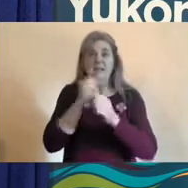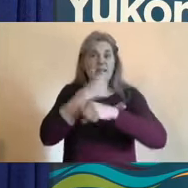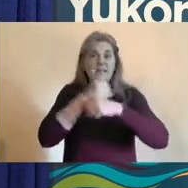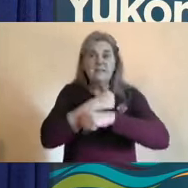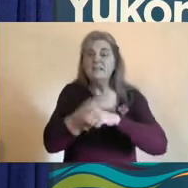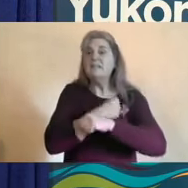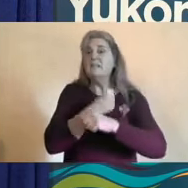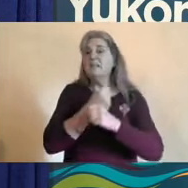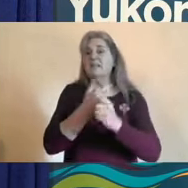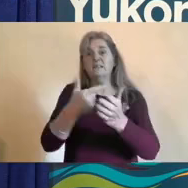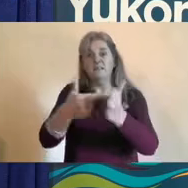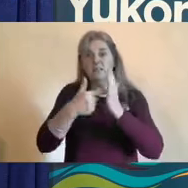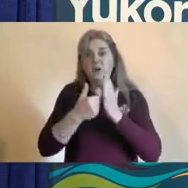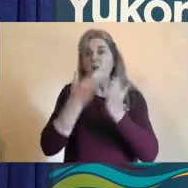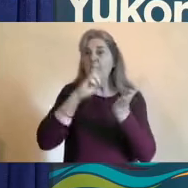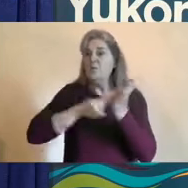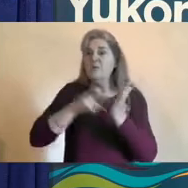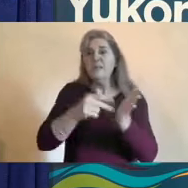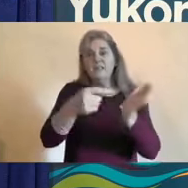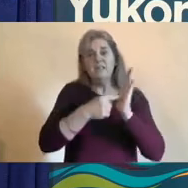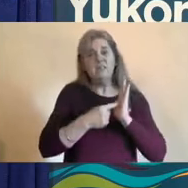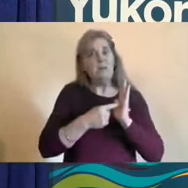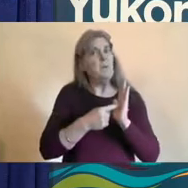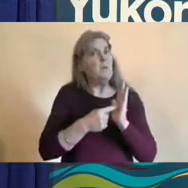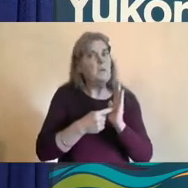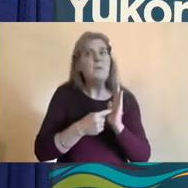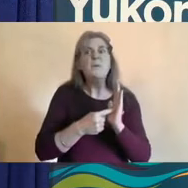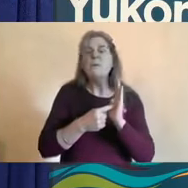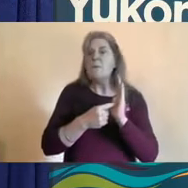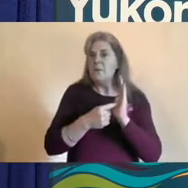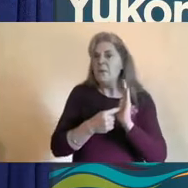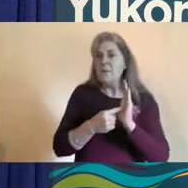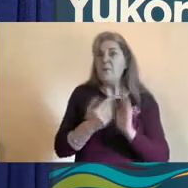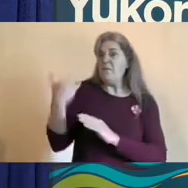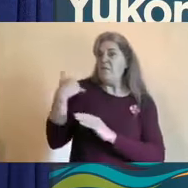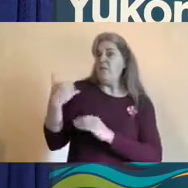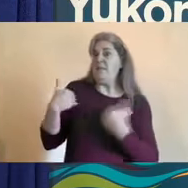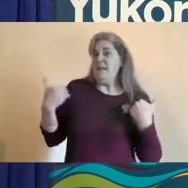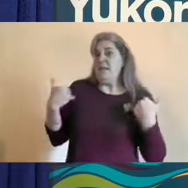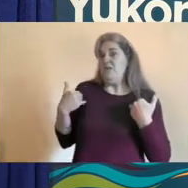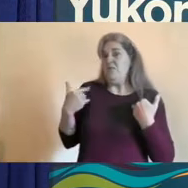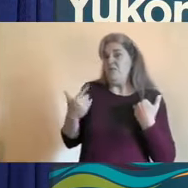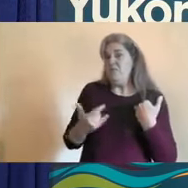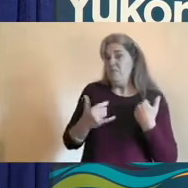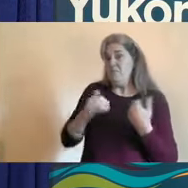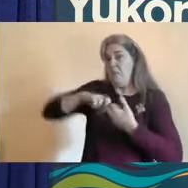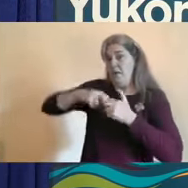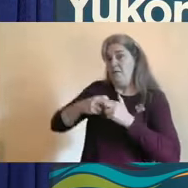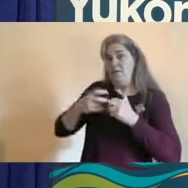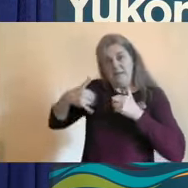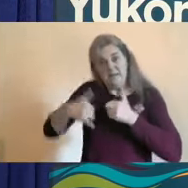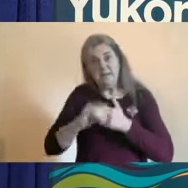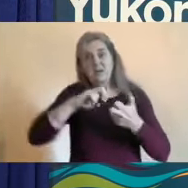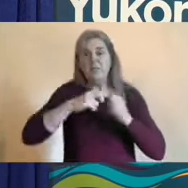still proving out the timelines that were identified way back then, when I was a youth. I wish ahead a voice back then,